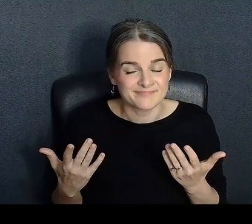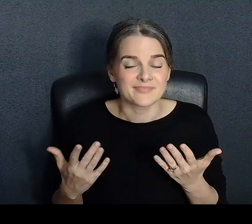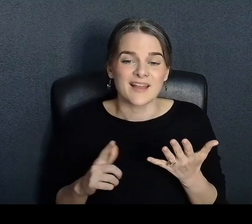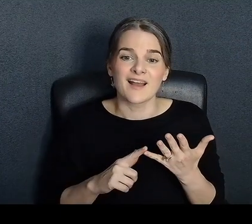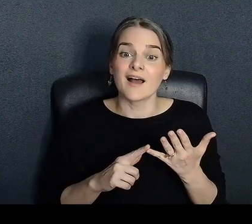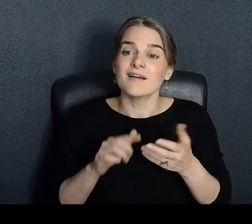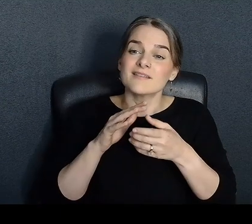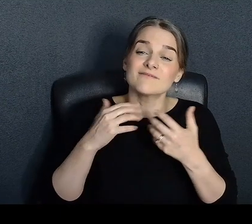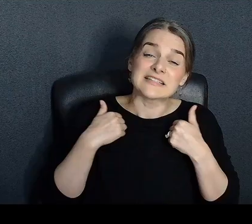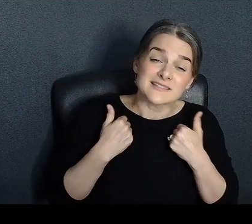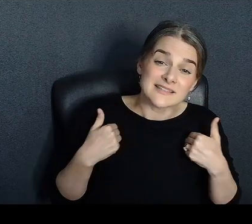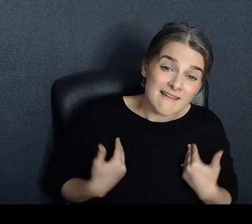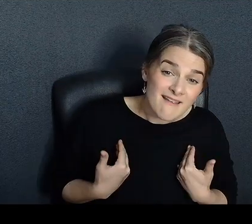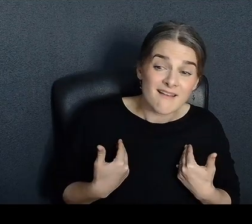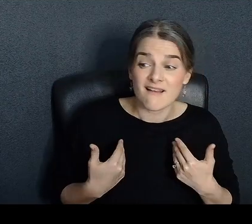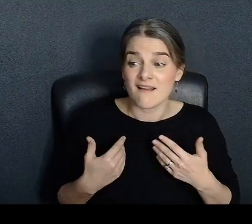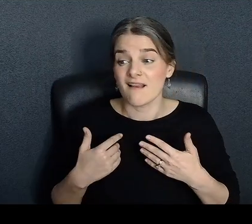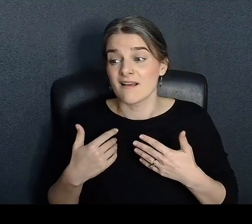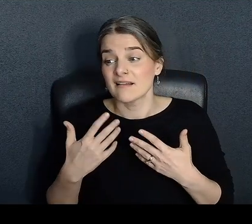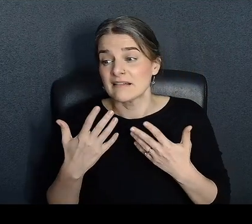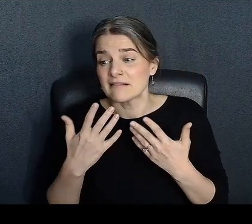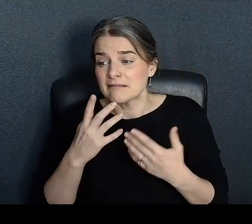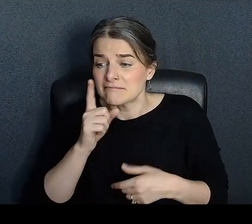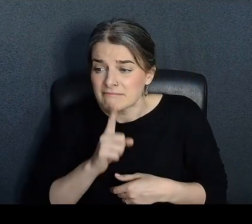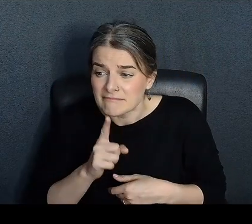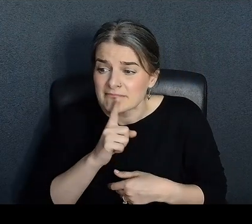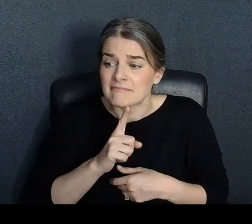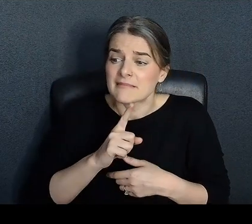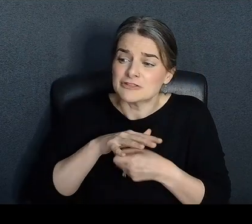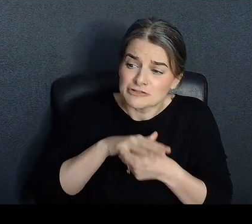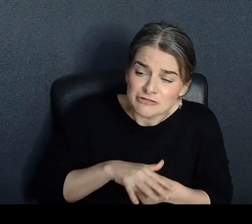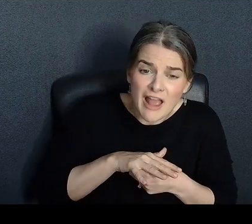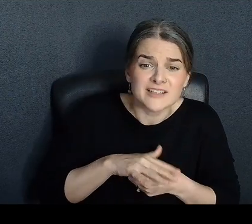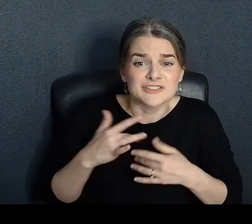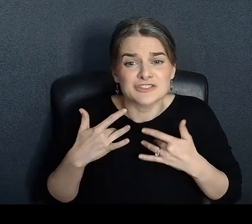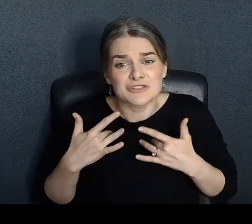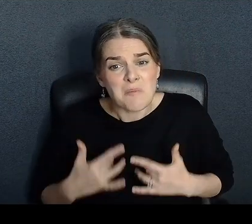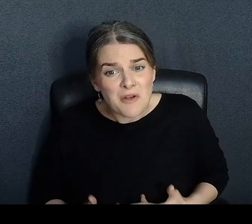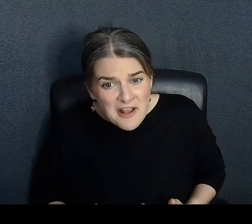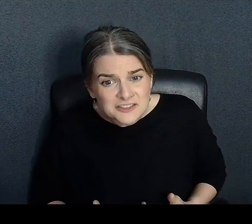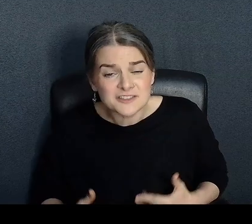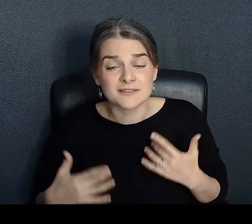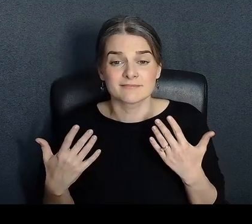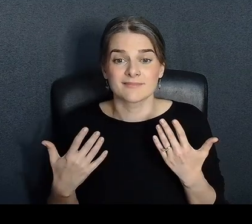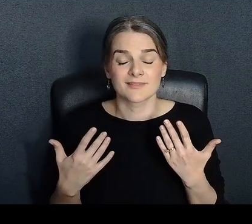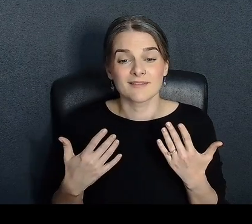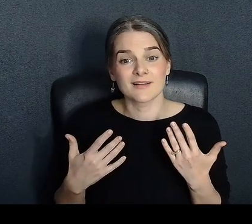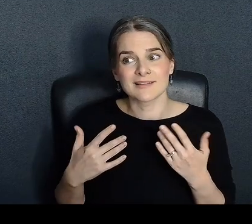This is a loss. So hearing loss means all these things could happen.